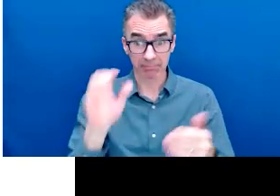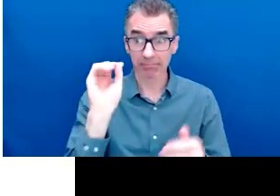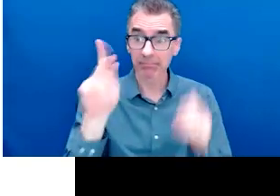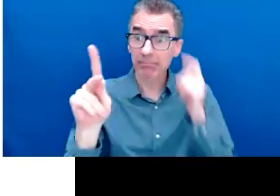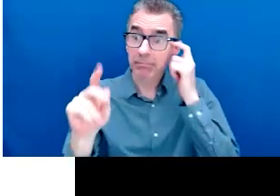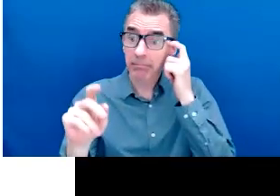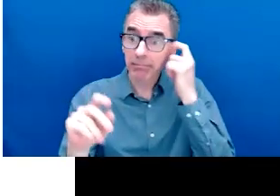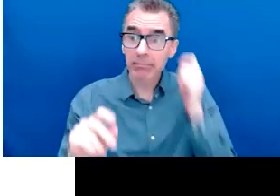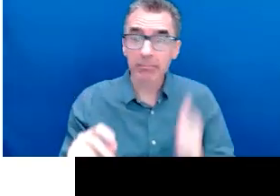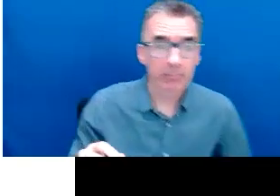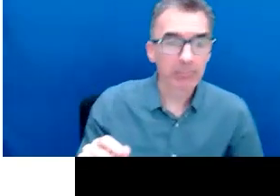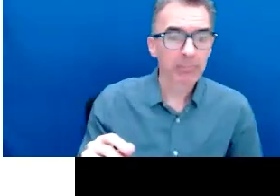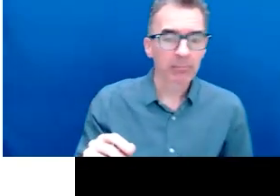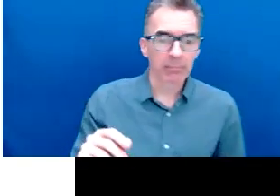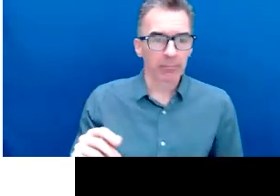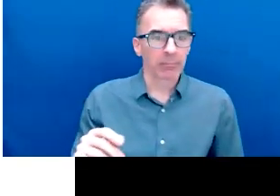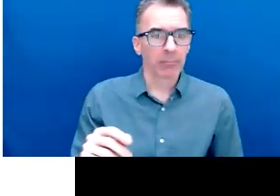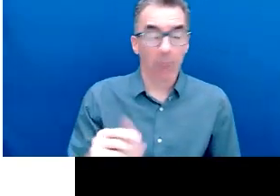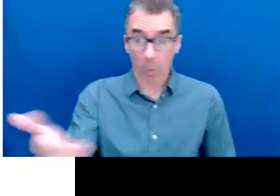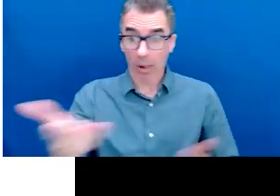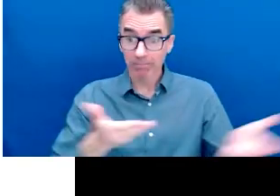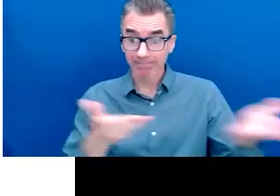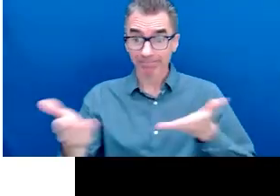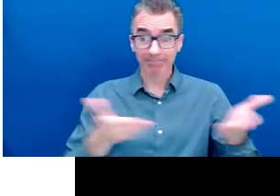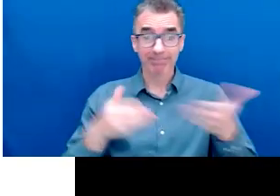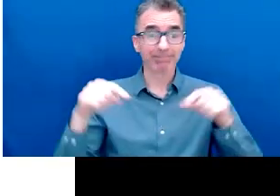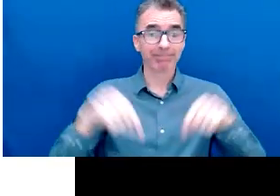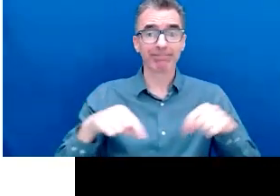Welcome to the ABCs of OER.